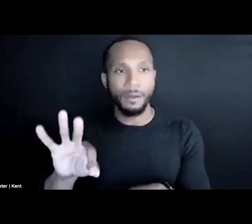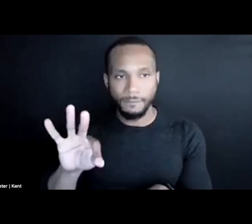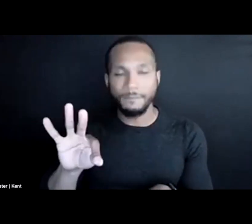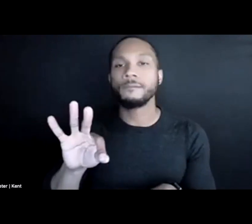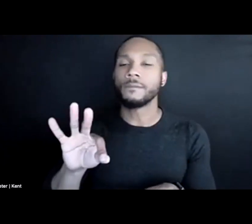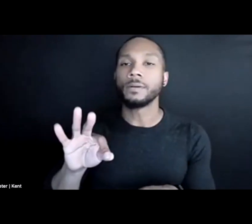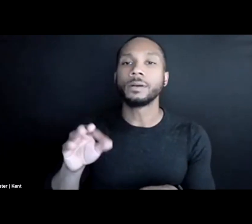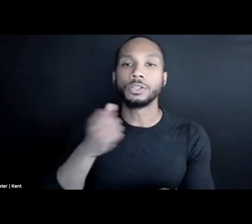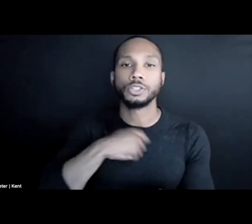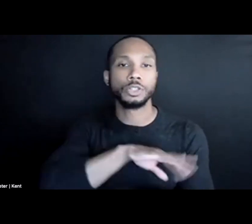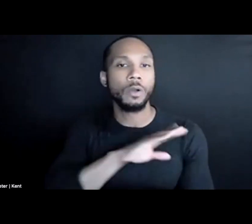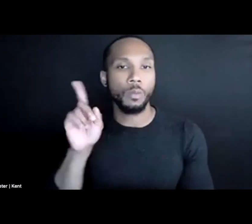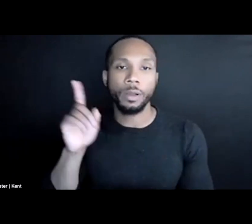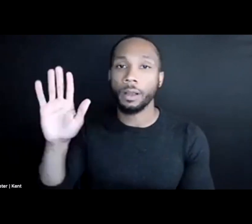to that in the chat.